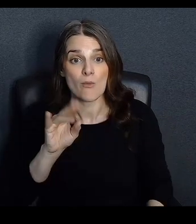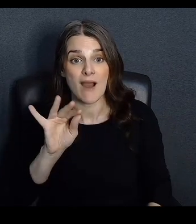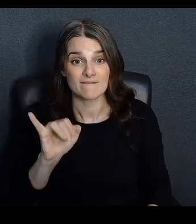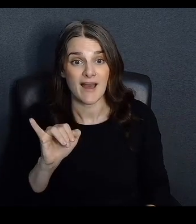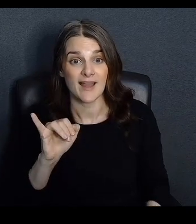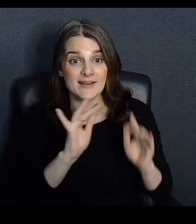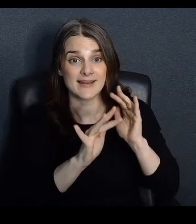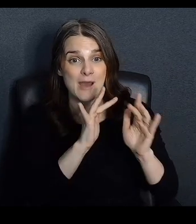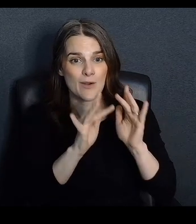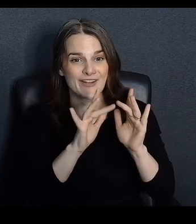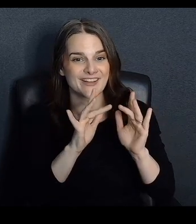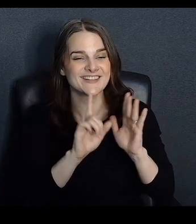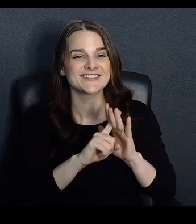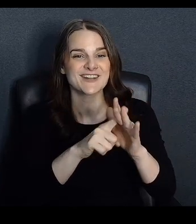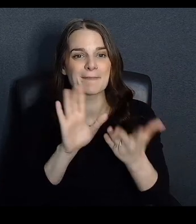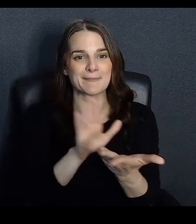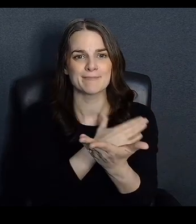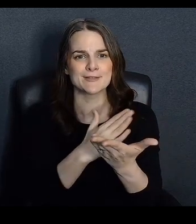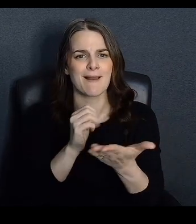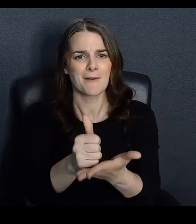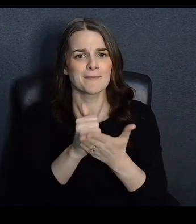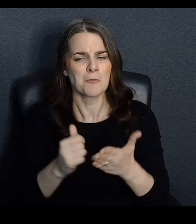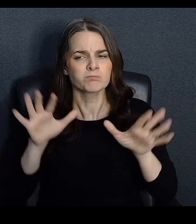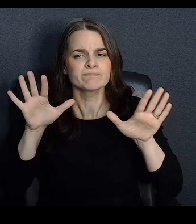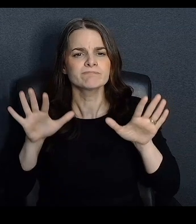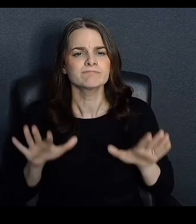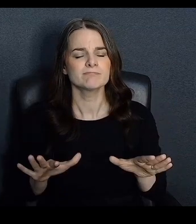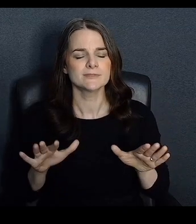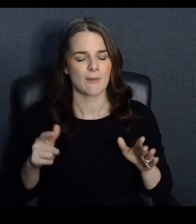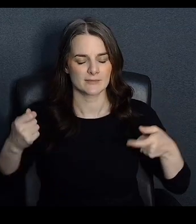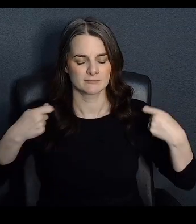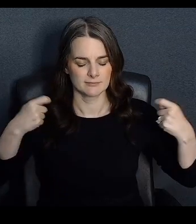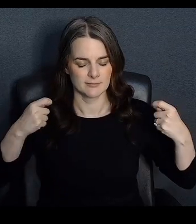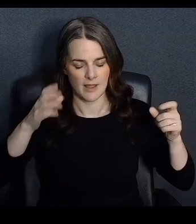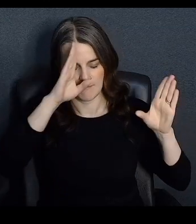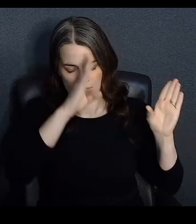playlist so that I can regulate and prepare for my next task.